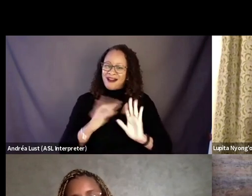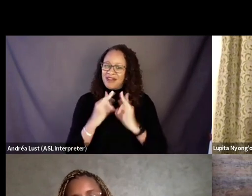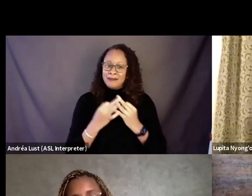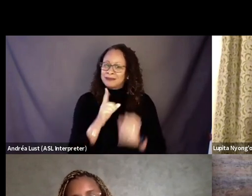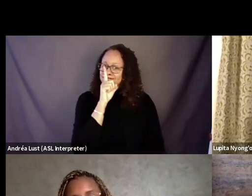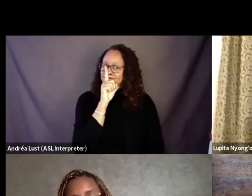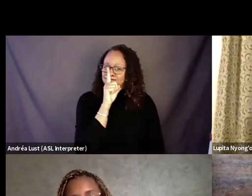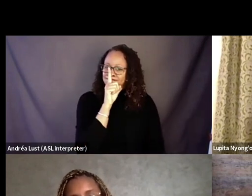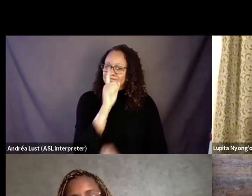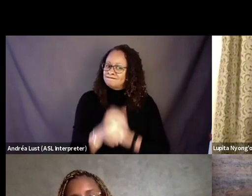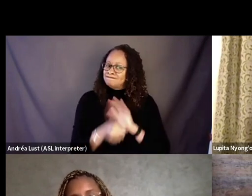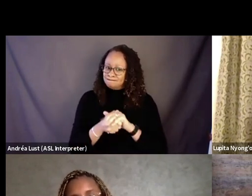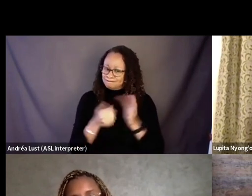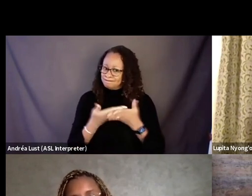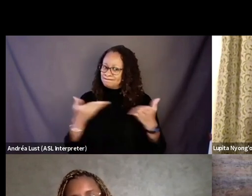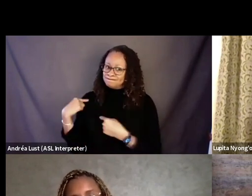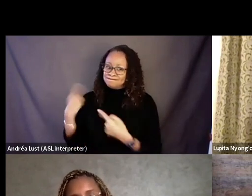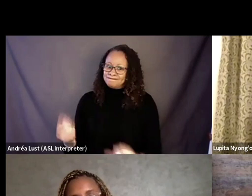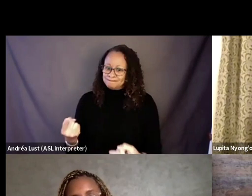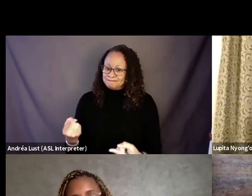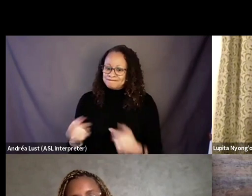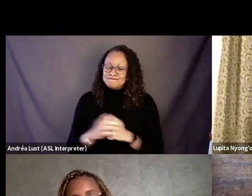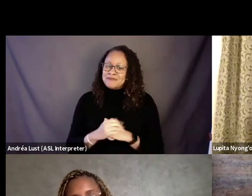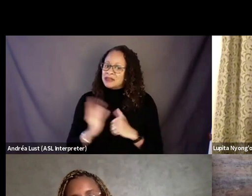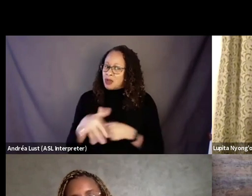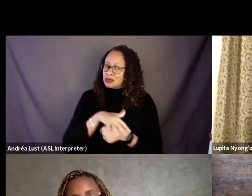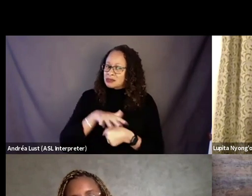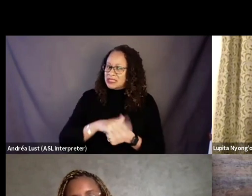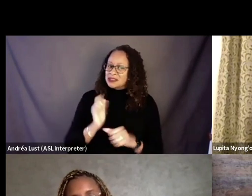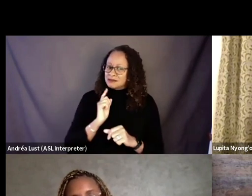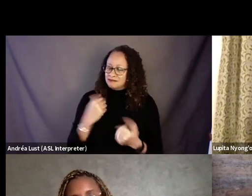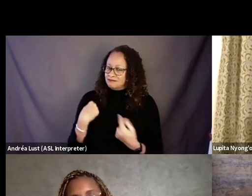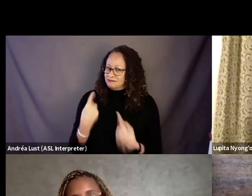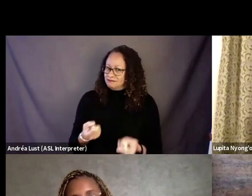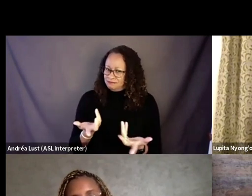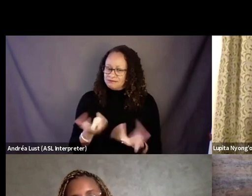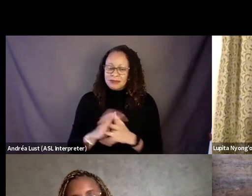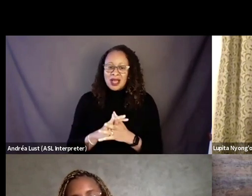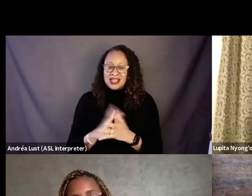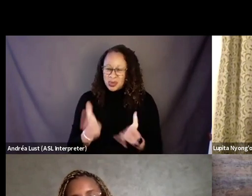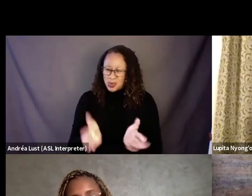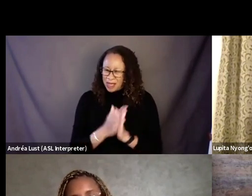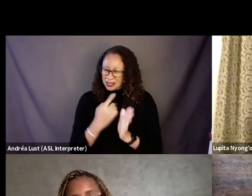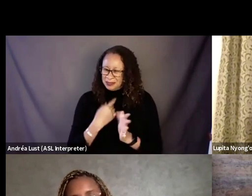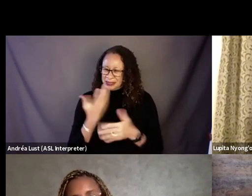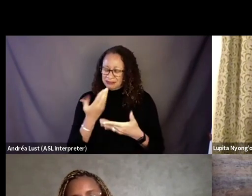as a private, this is our private space. So you're asking me to enter our private space and not just